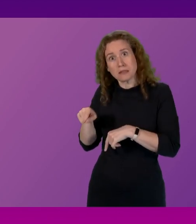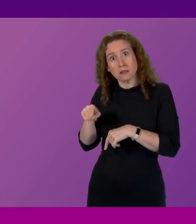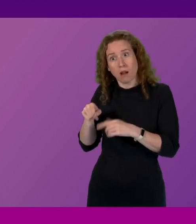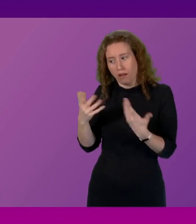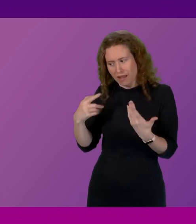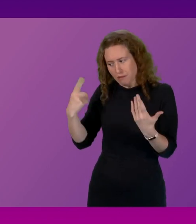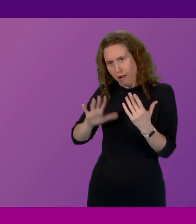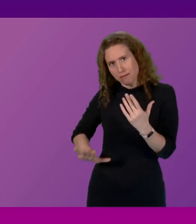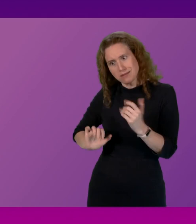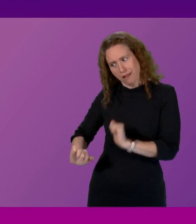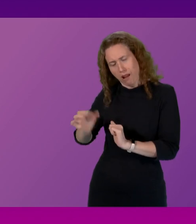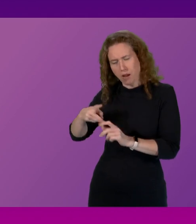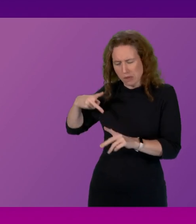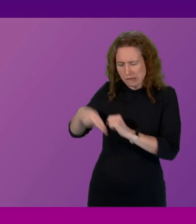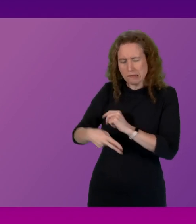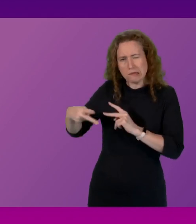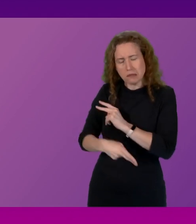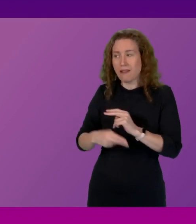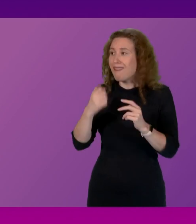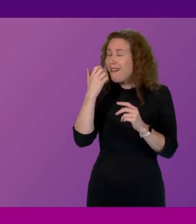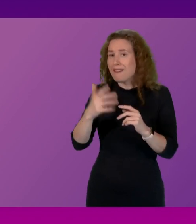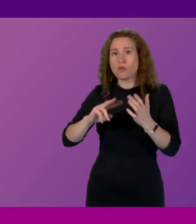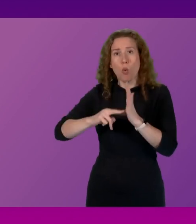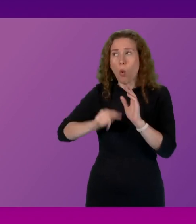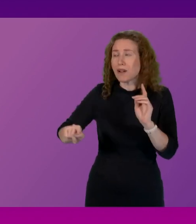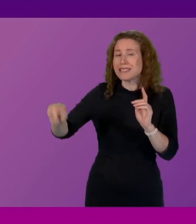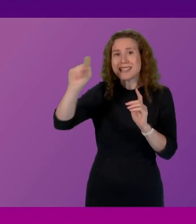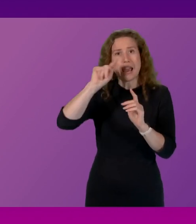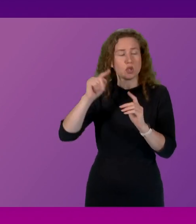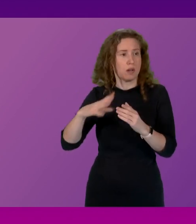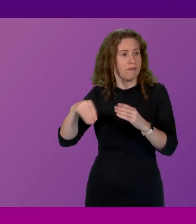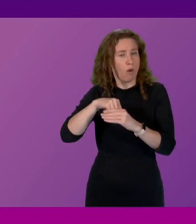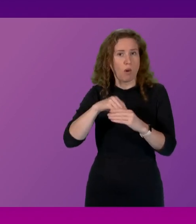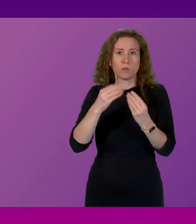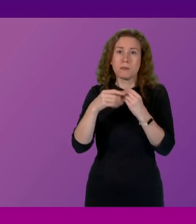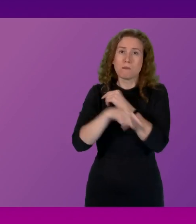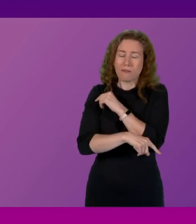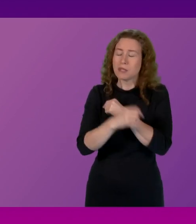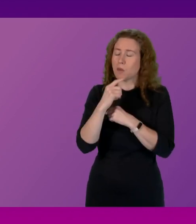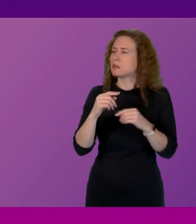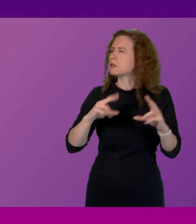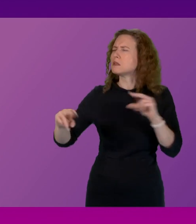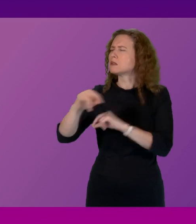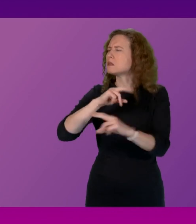Every external organisation that has an interest in poverty will tell you— Members!